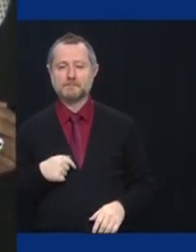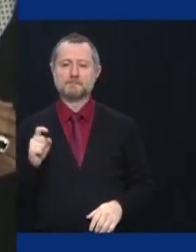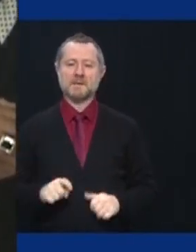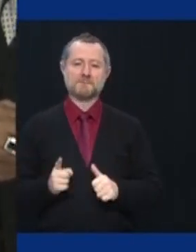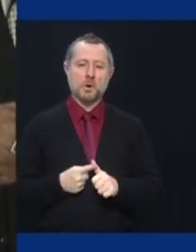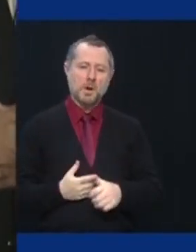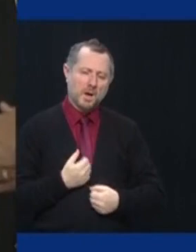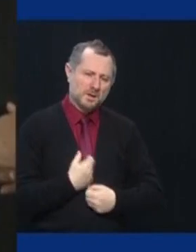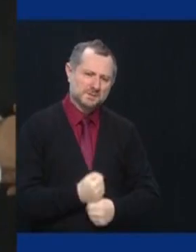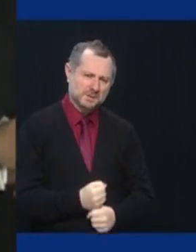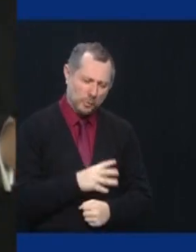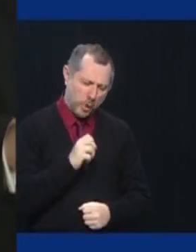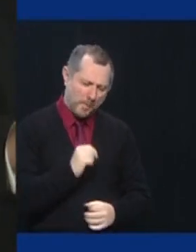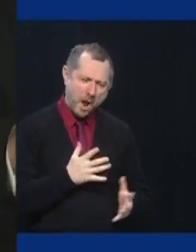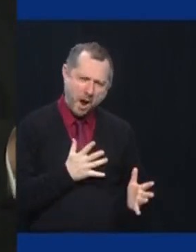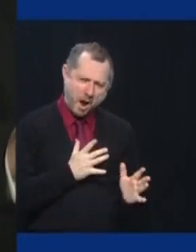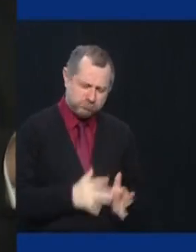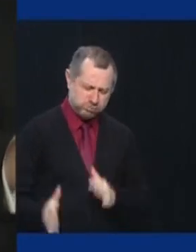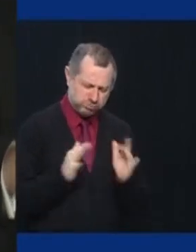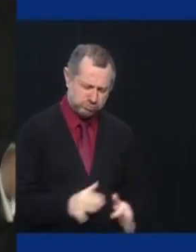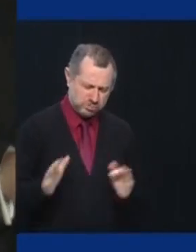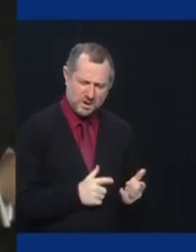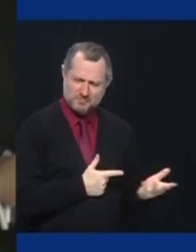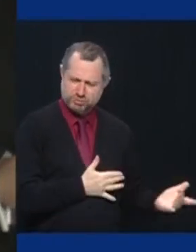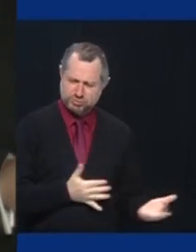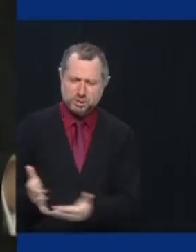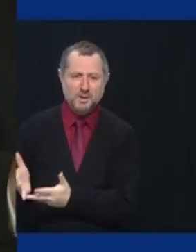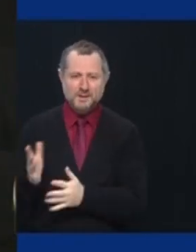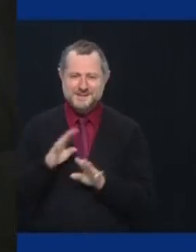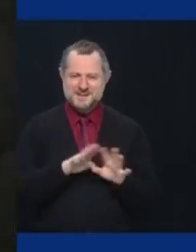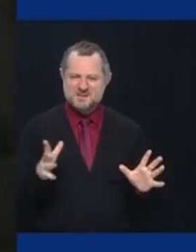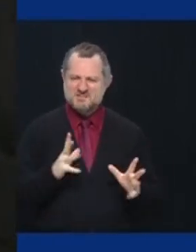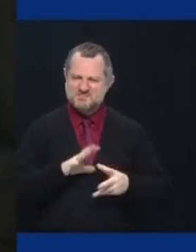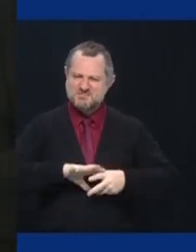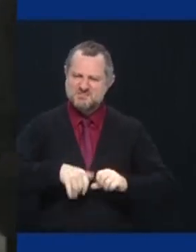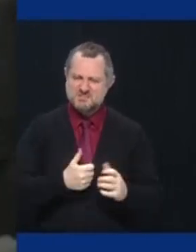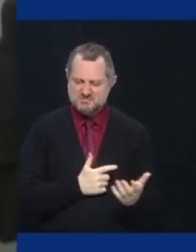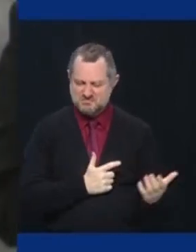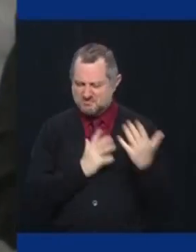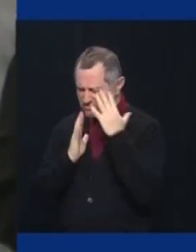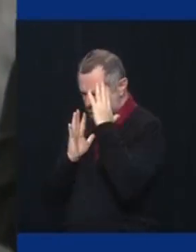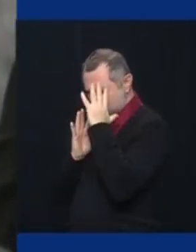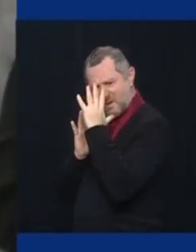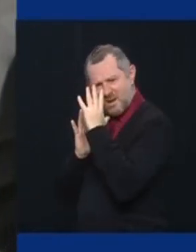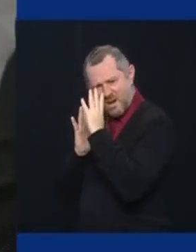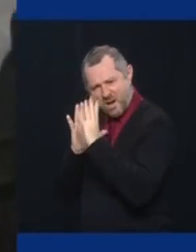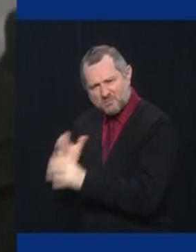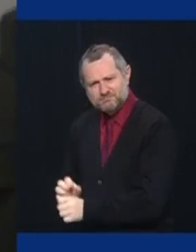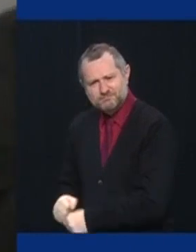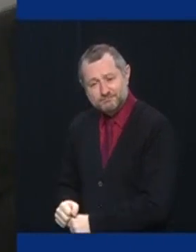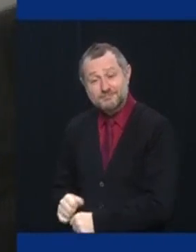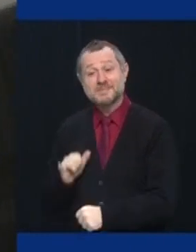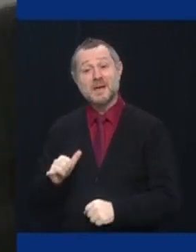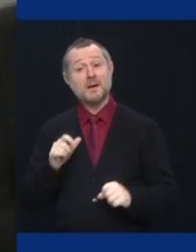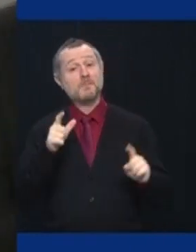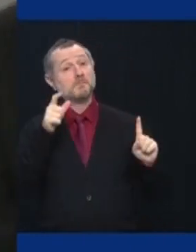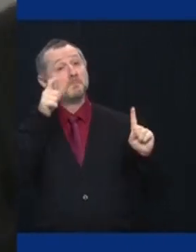IT'S BEEN TESTED. NOW YOU HAVE TO MAKE THE WEAPON.